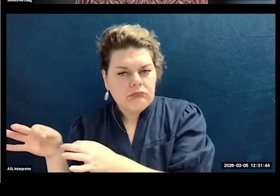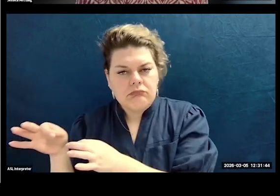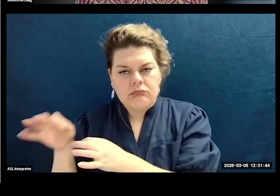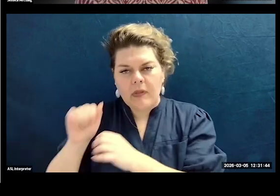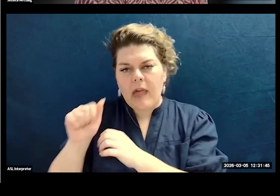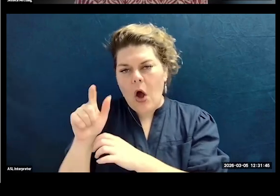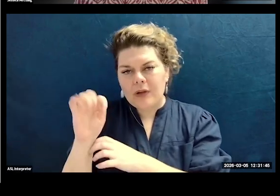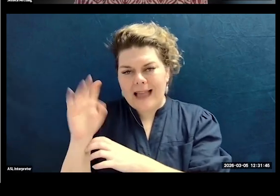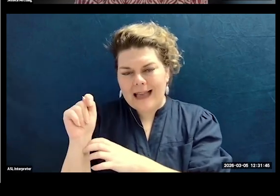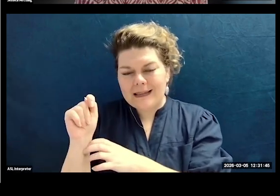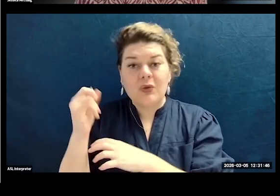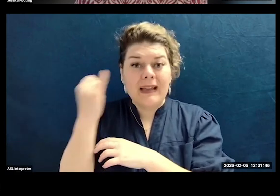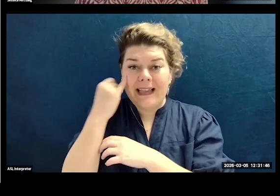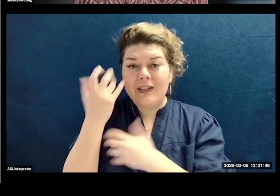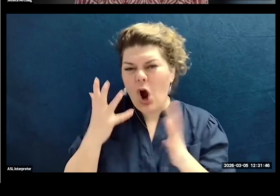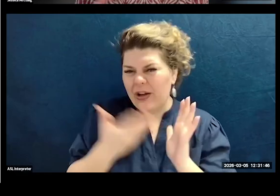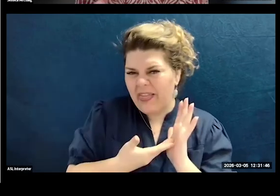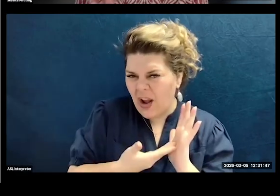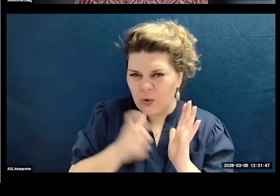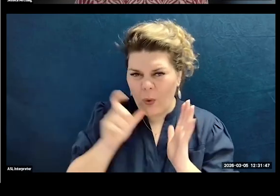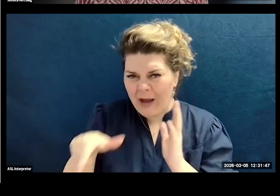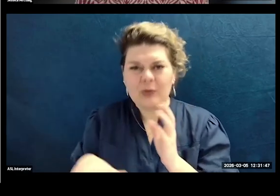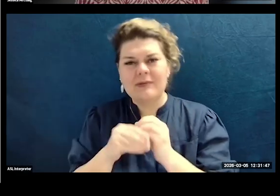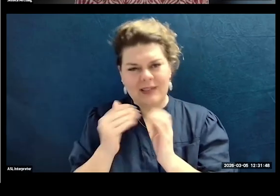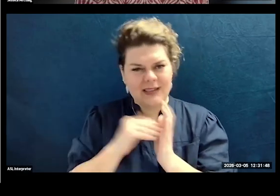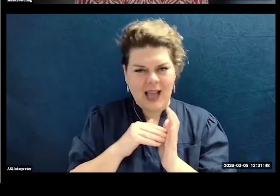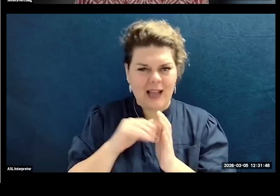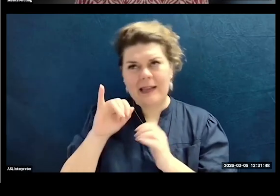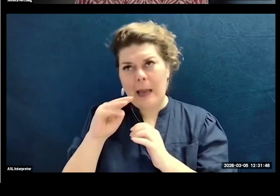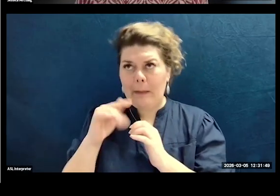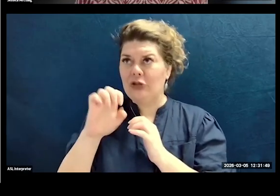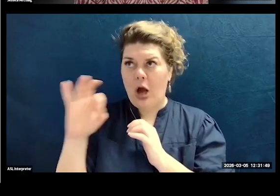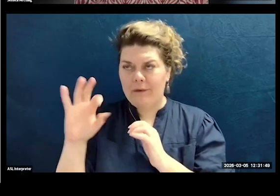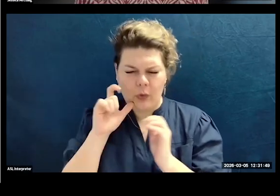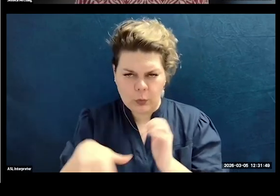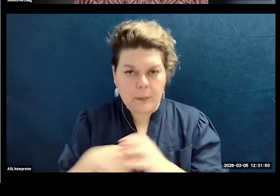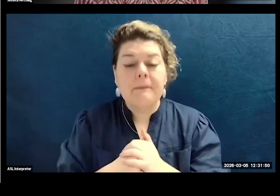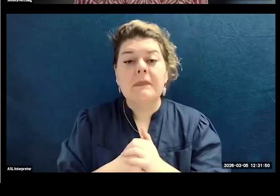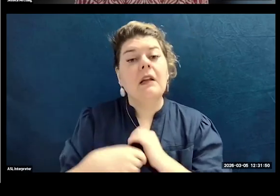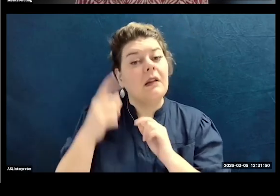It would be redundant to include it again. However, if it is a particular type of image